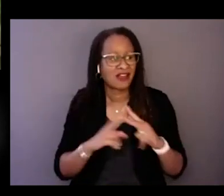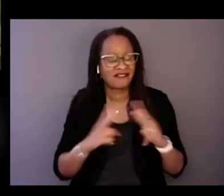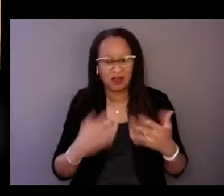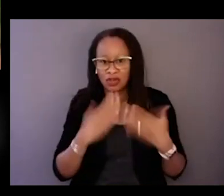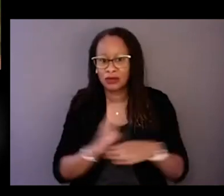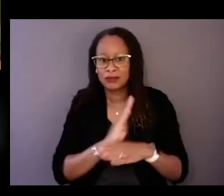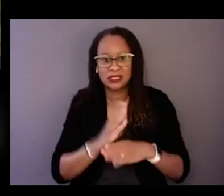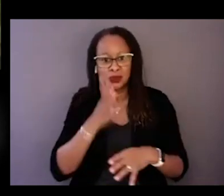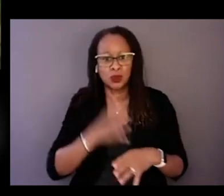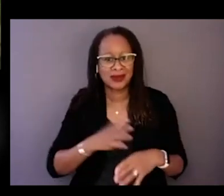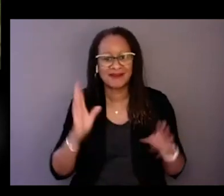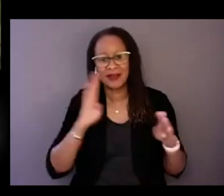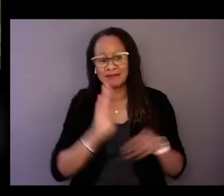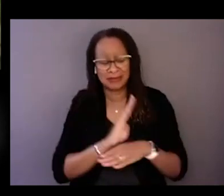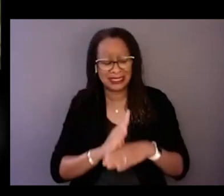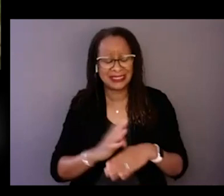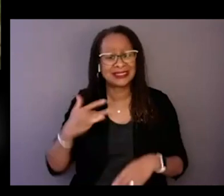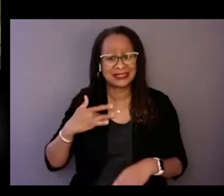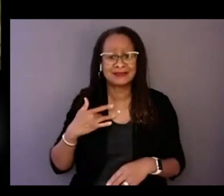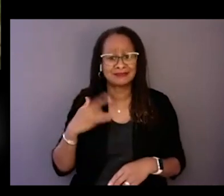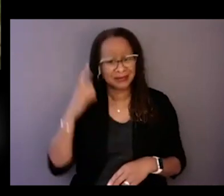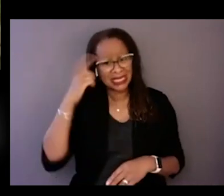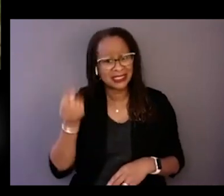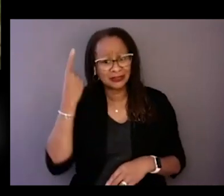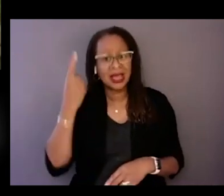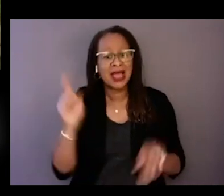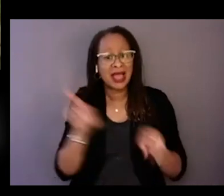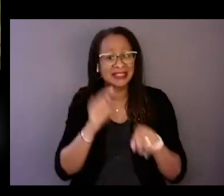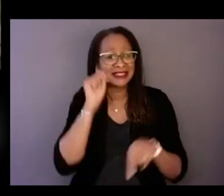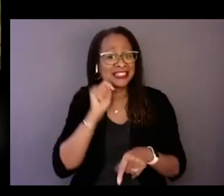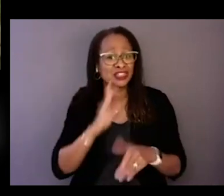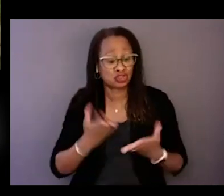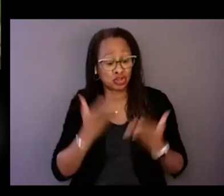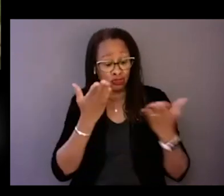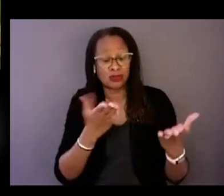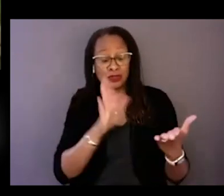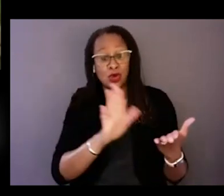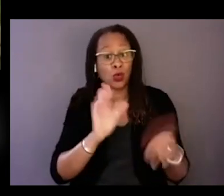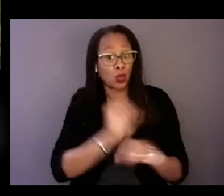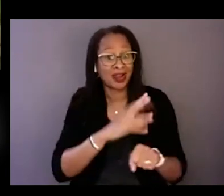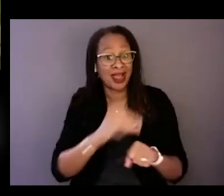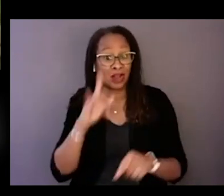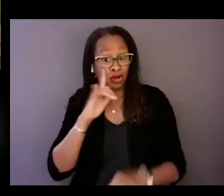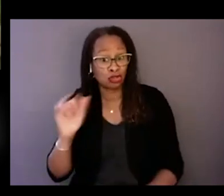had a business sense even as a teenager, she really contributed to her work and her look, teenagers have sexuality.